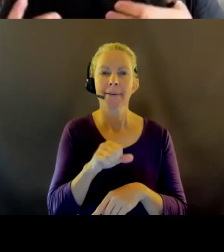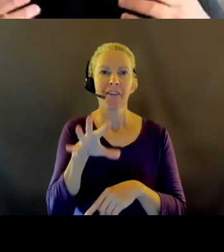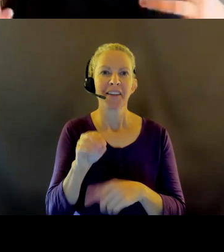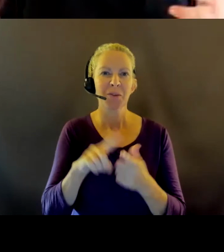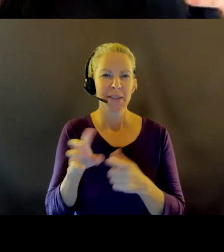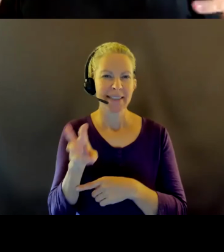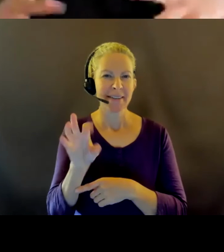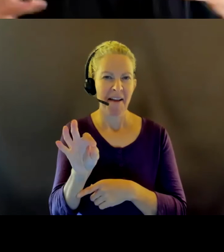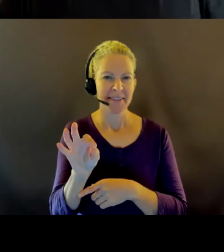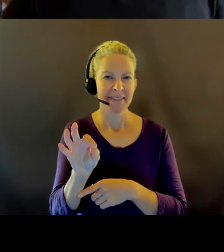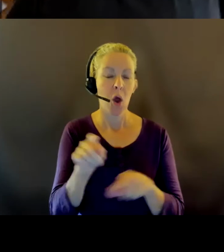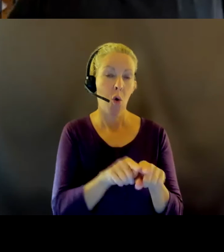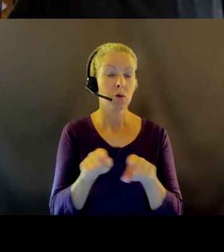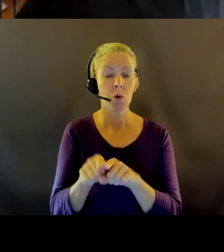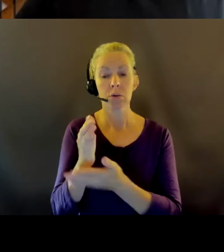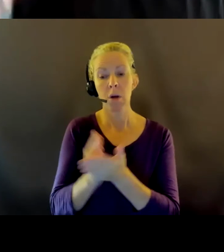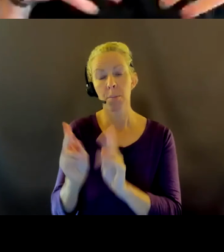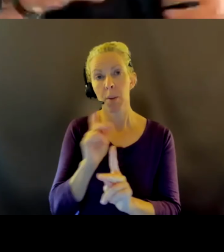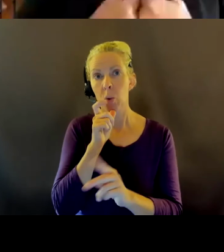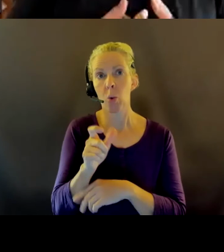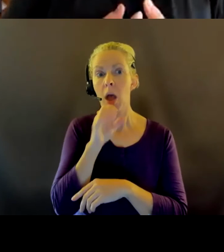older, it could be less than that because things overlap.